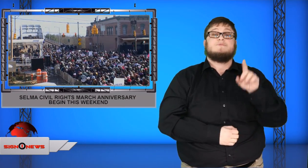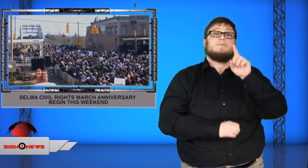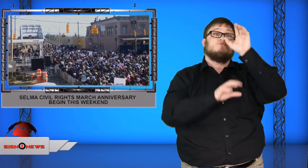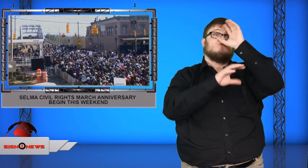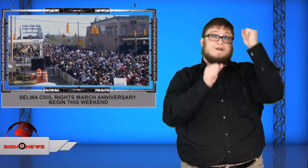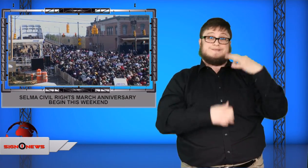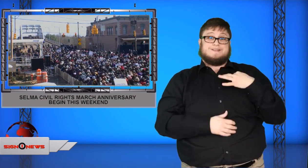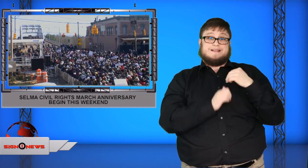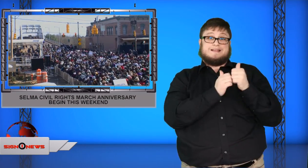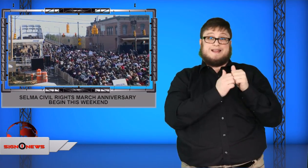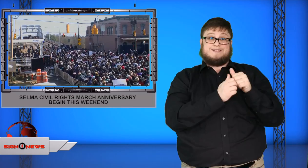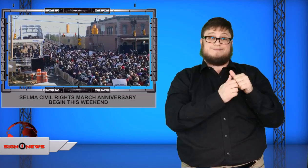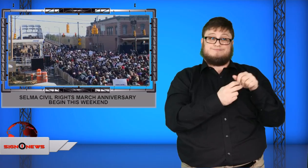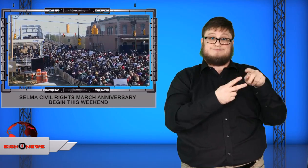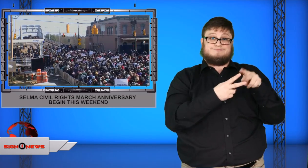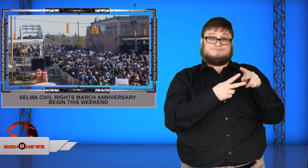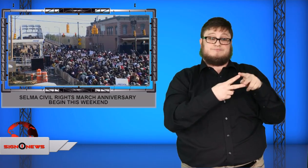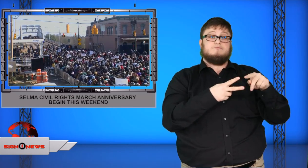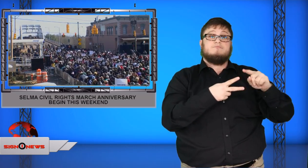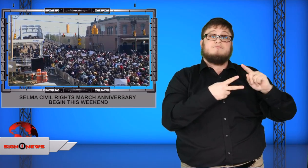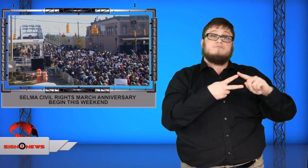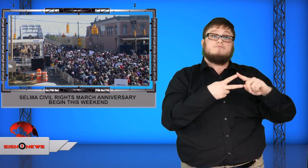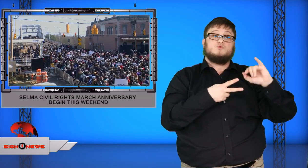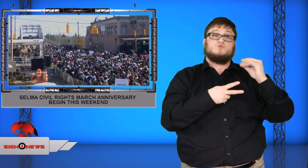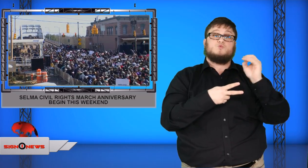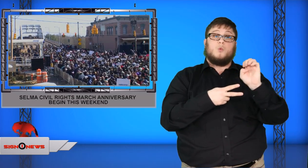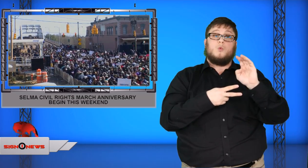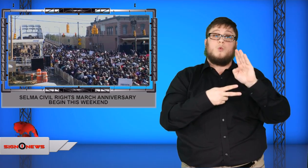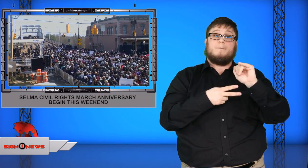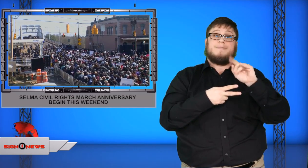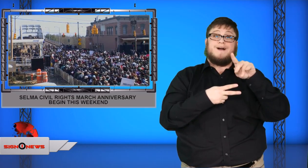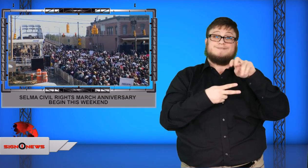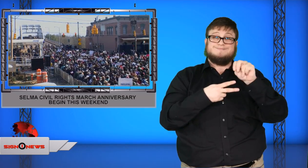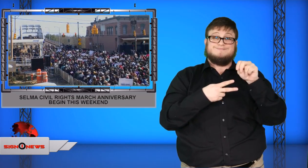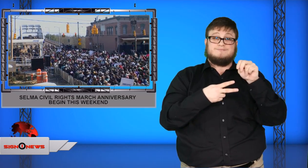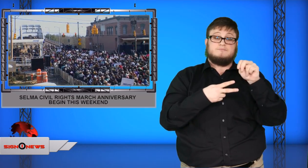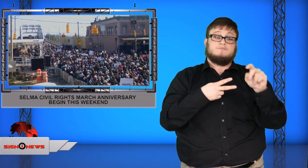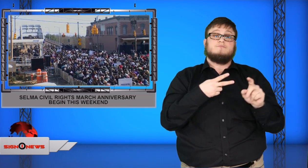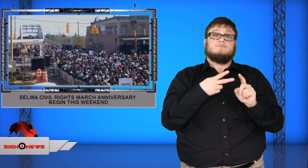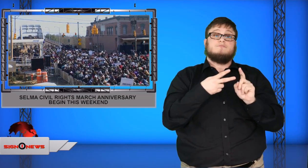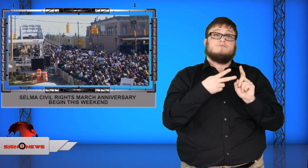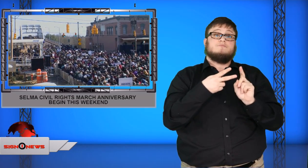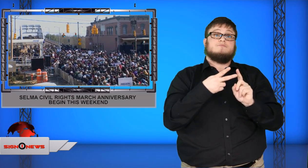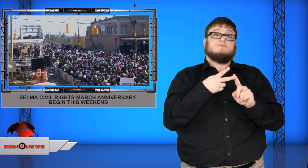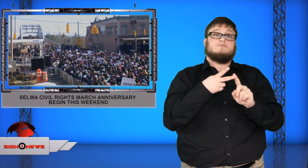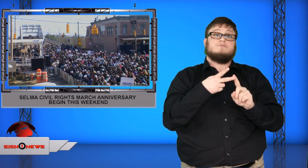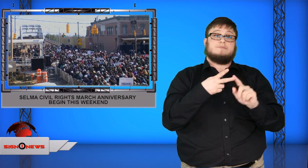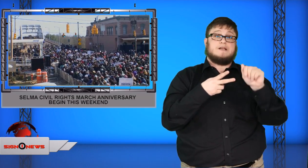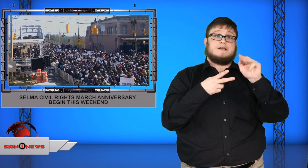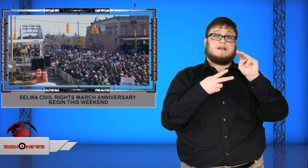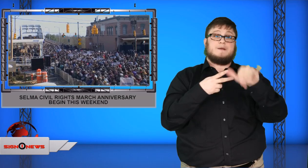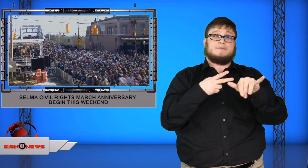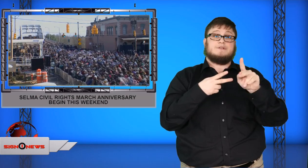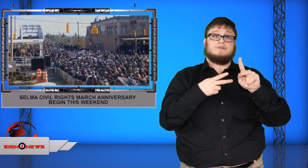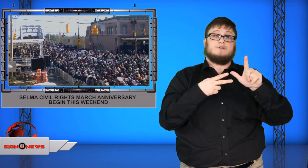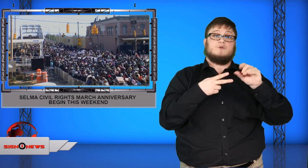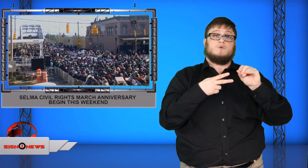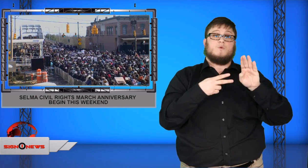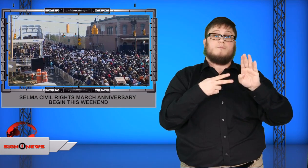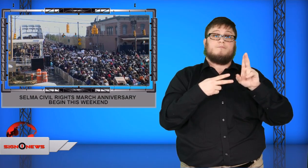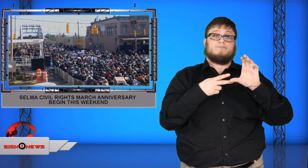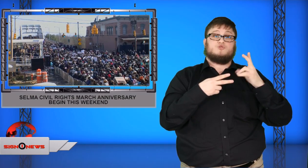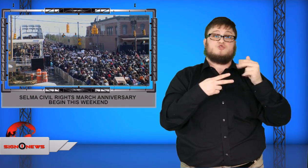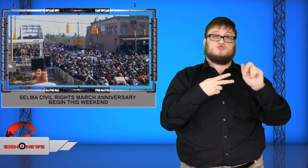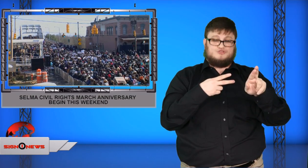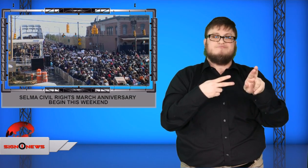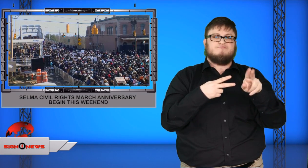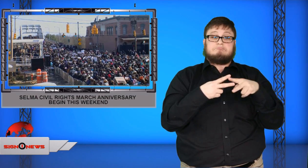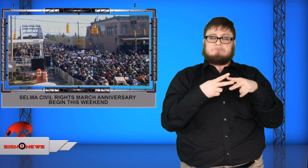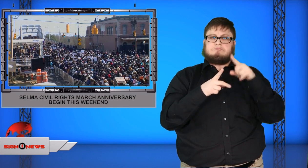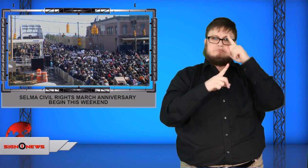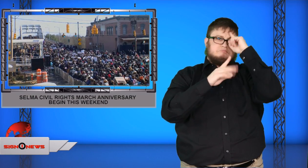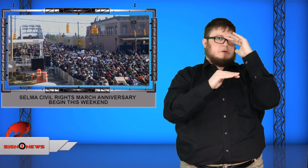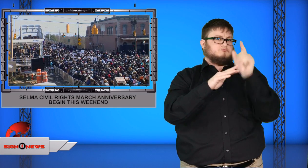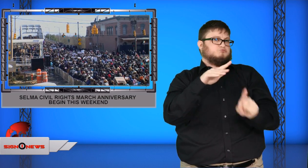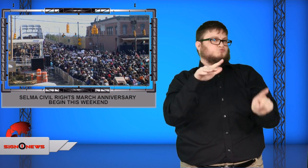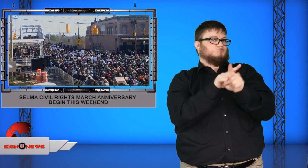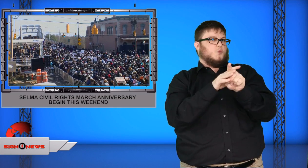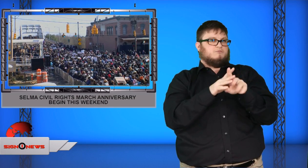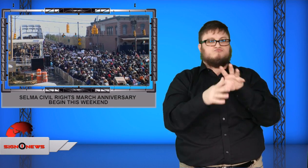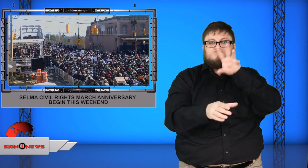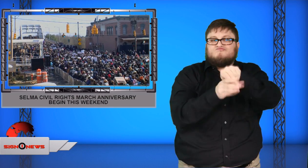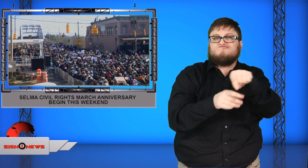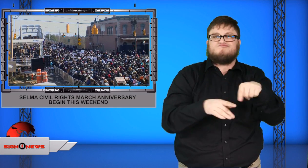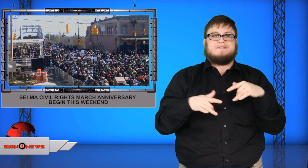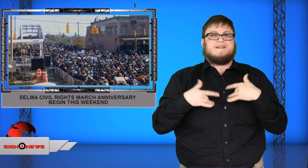Democratic presidential candidates Joe Biden and Amy Klobuchar are expected to be part